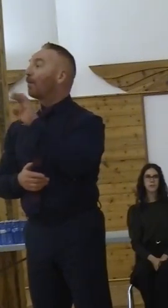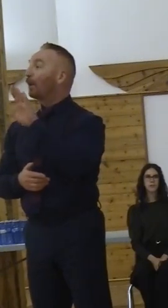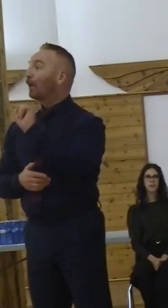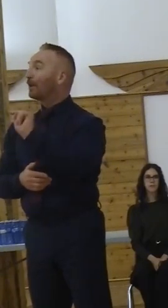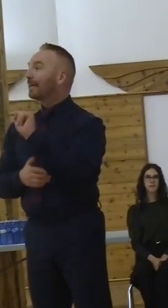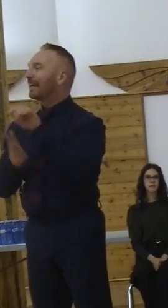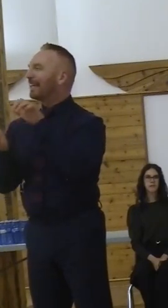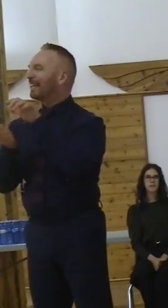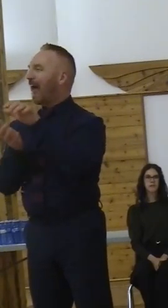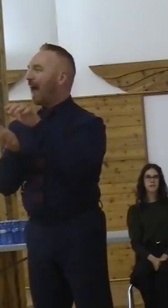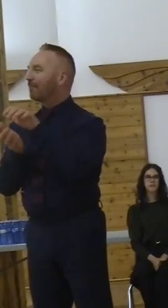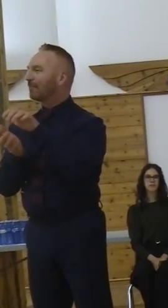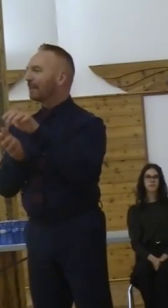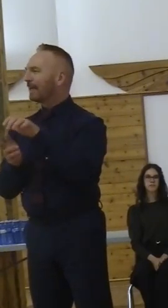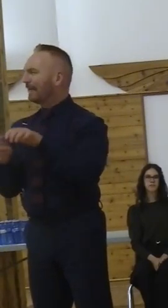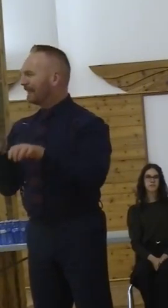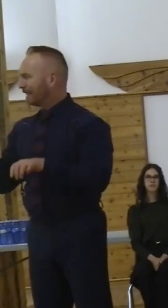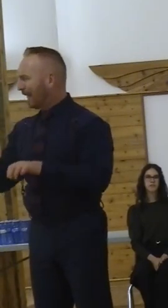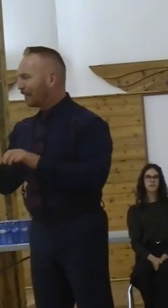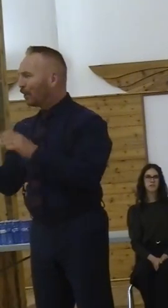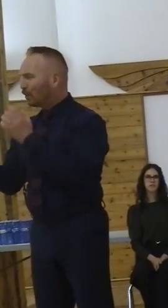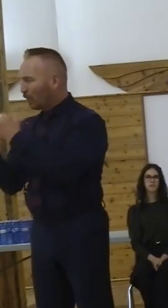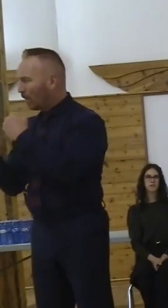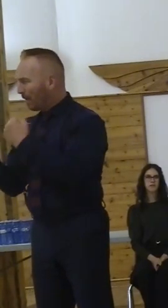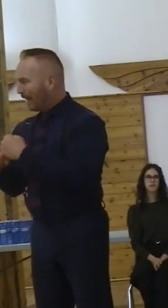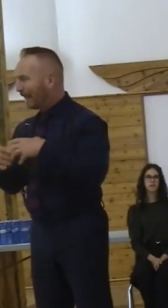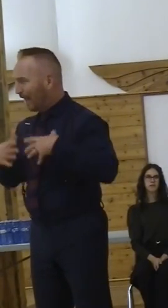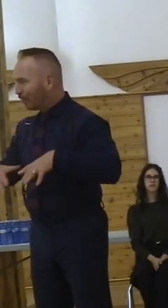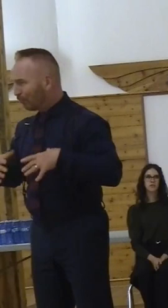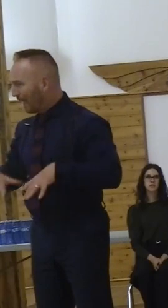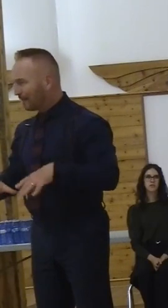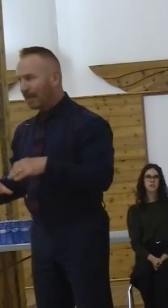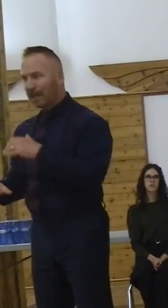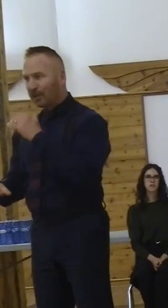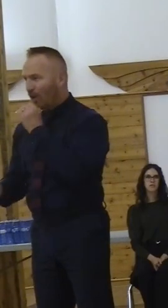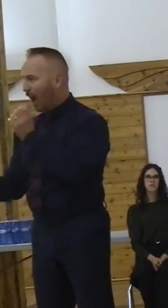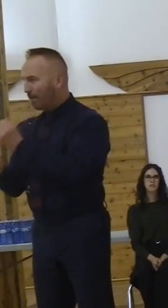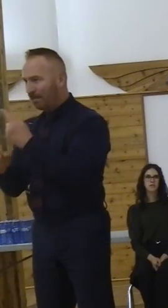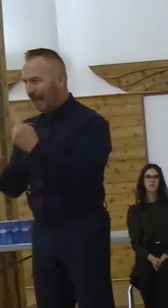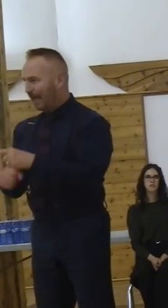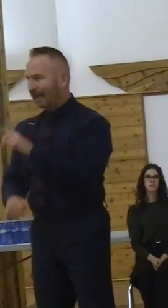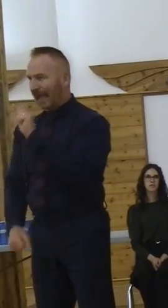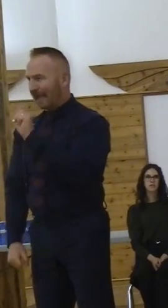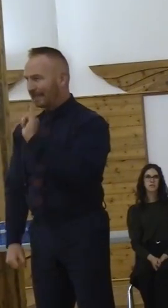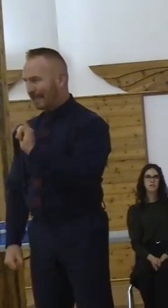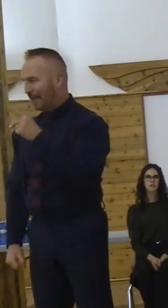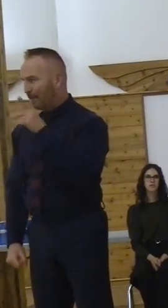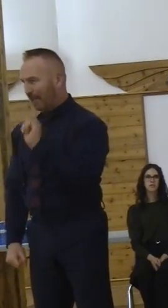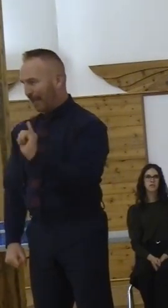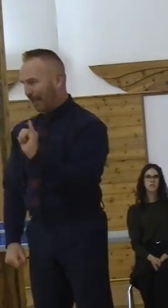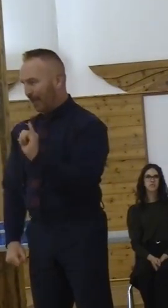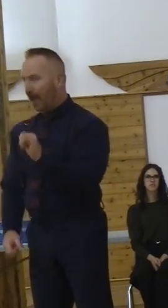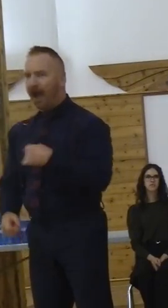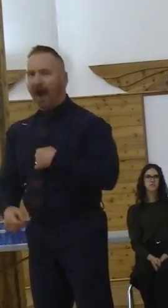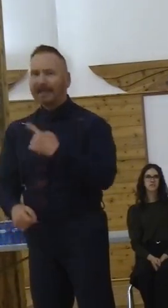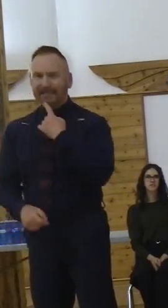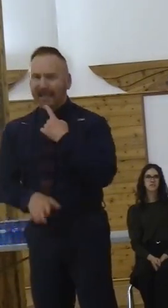You're making a jingle press, not a TV. You didn't tell me how much fabric to buy it.